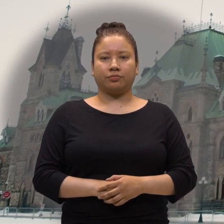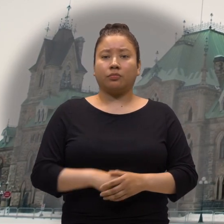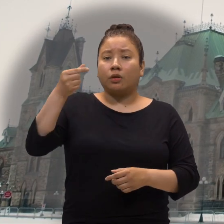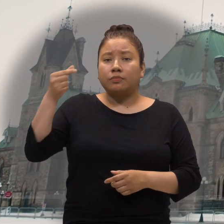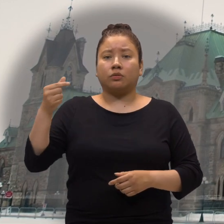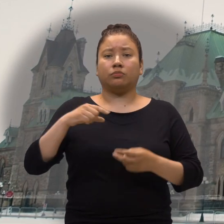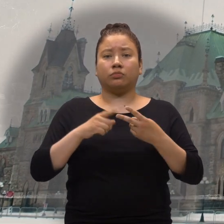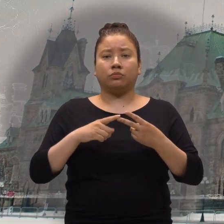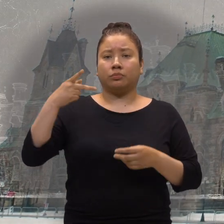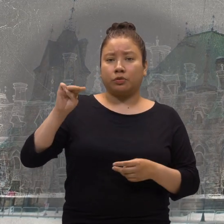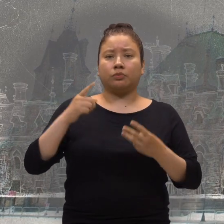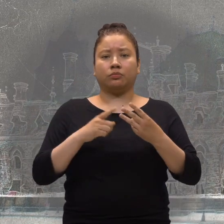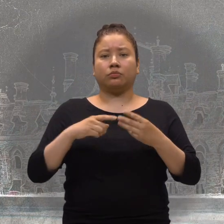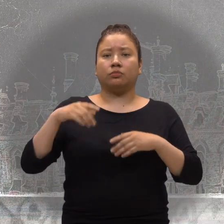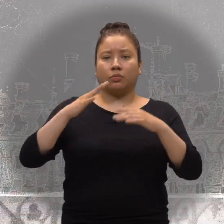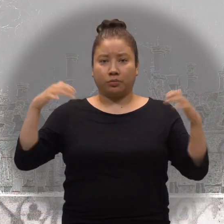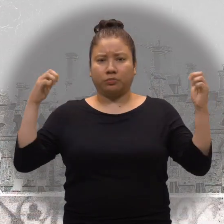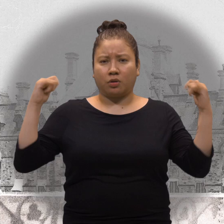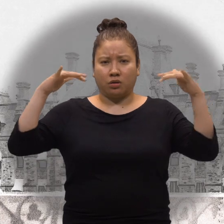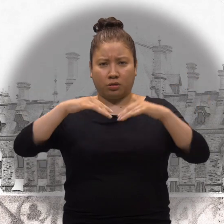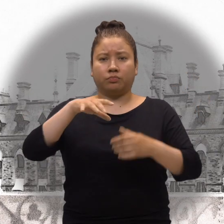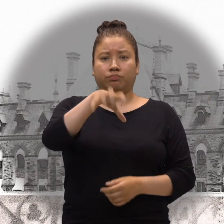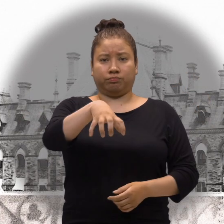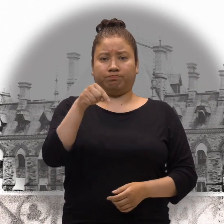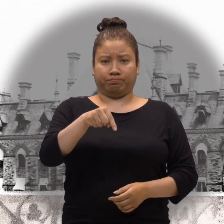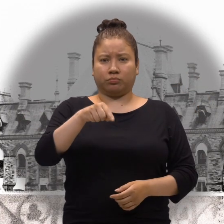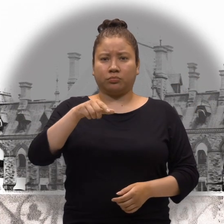The Governor General, the Prime Minister and Cabinet were based in this landmark